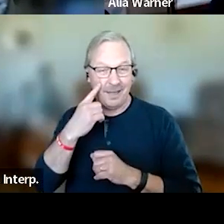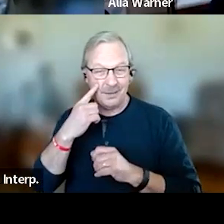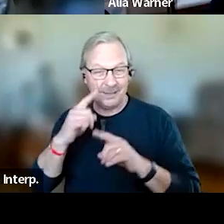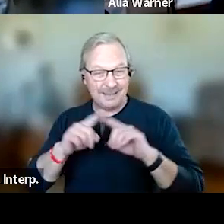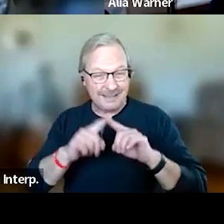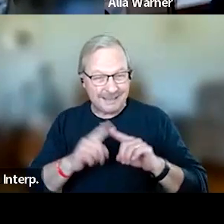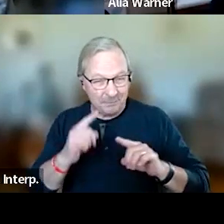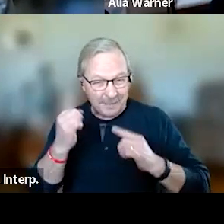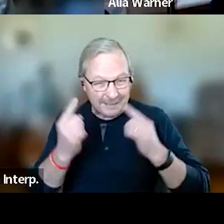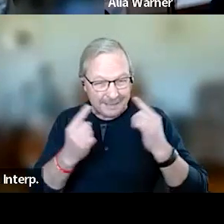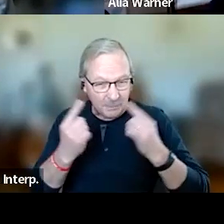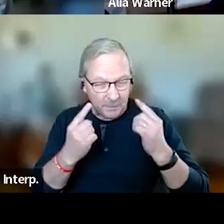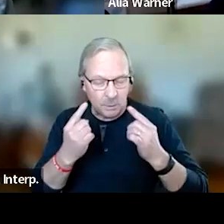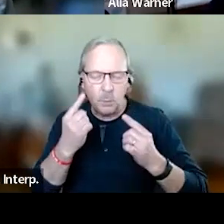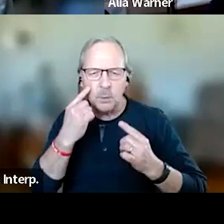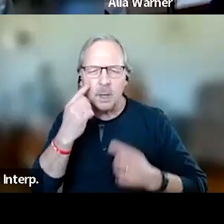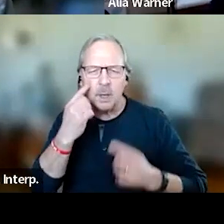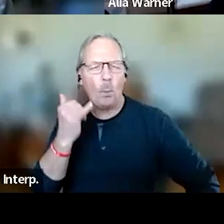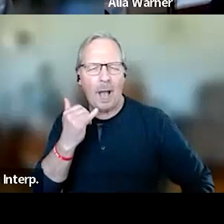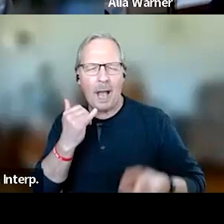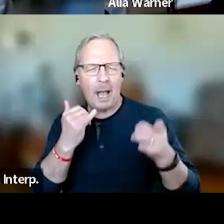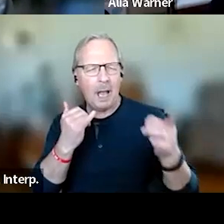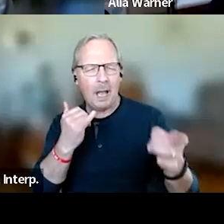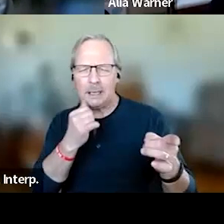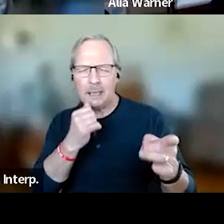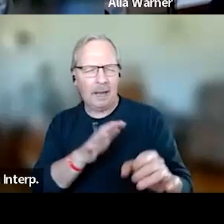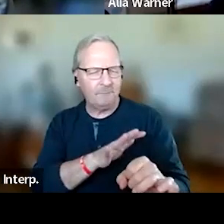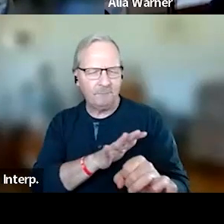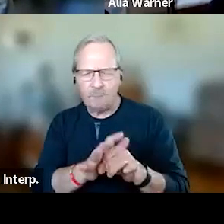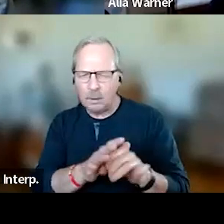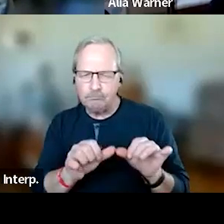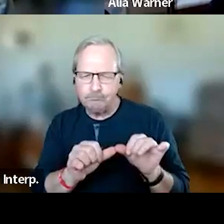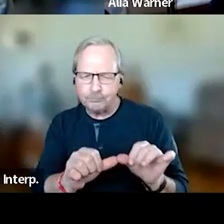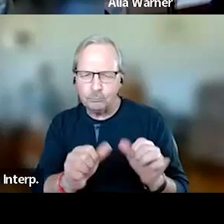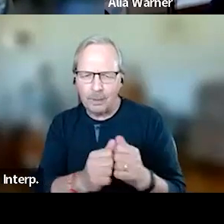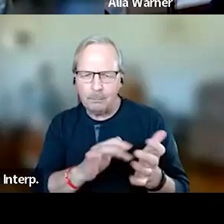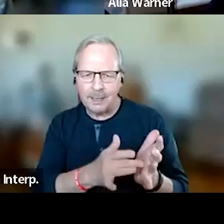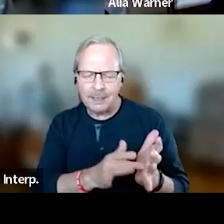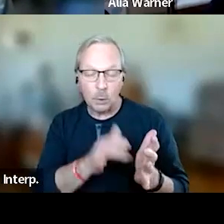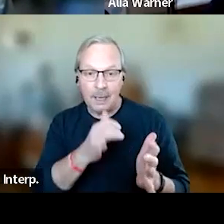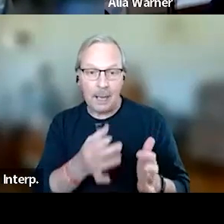when you think about why someone might not be fully adherent or might not be taking medications at all.